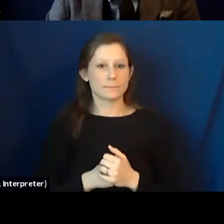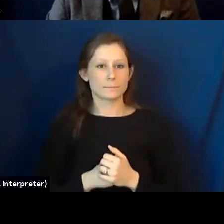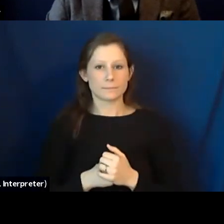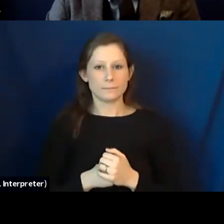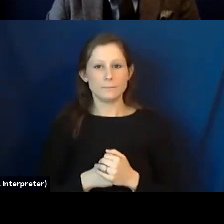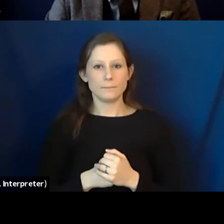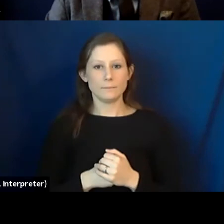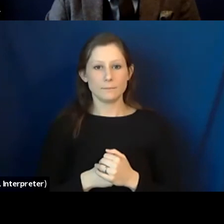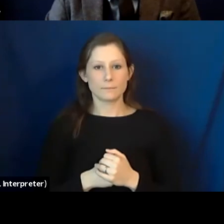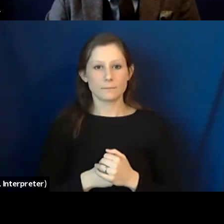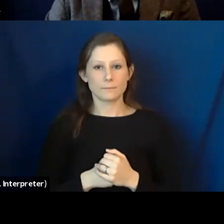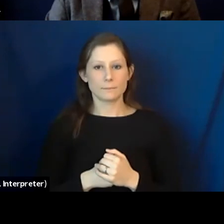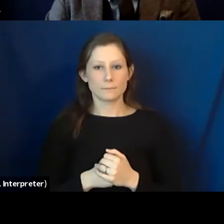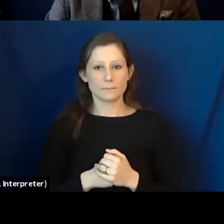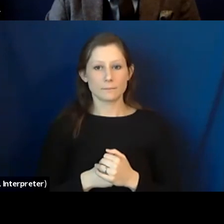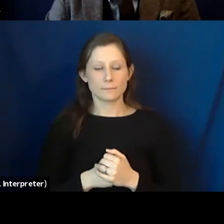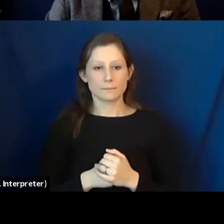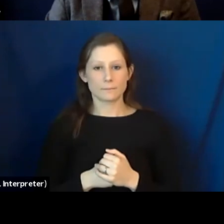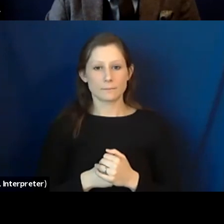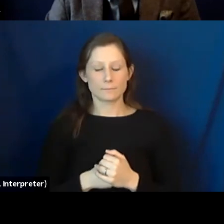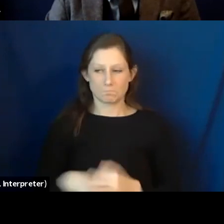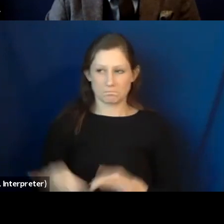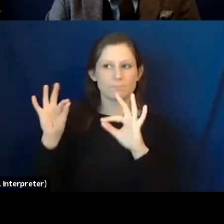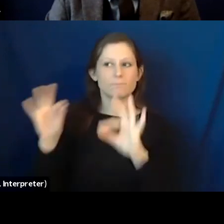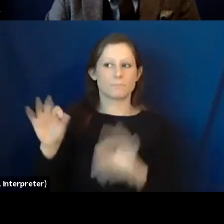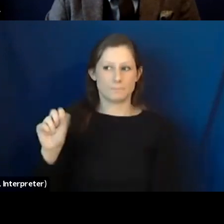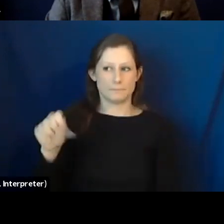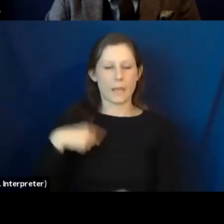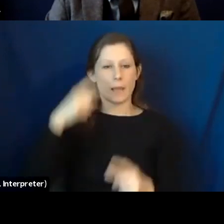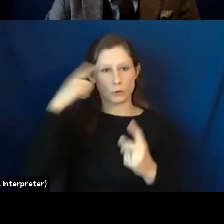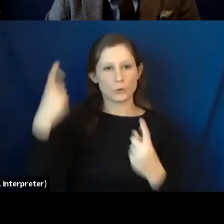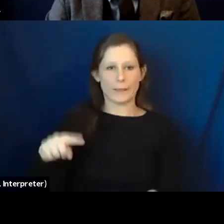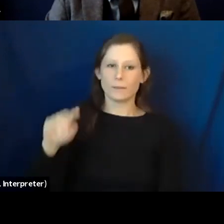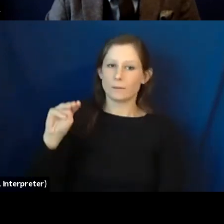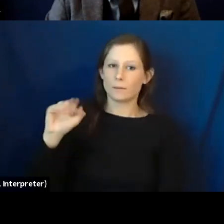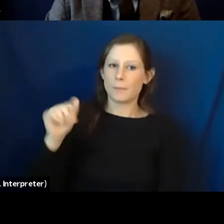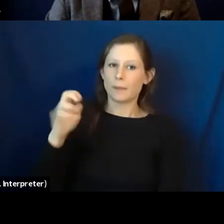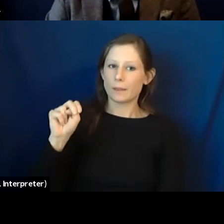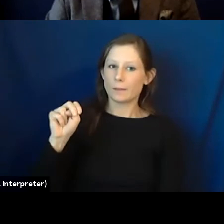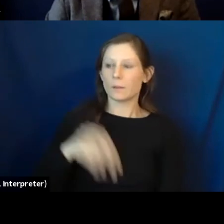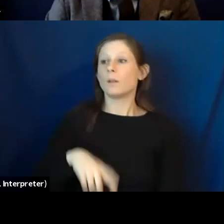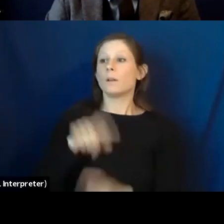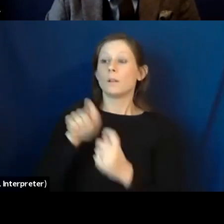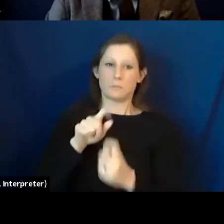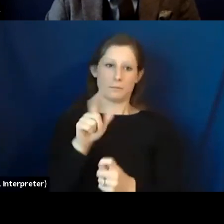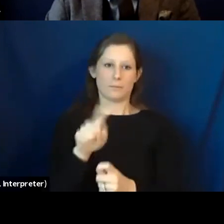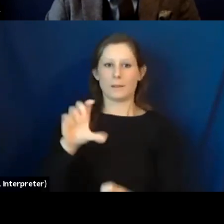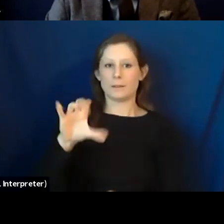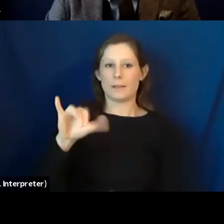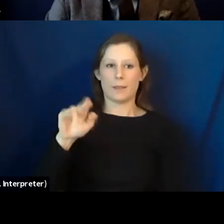yeah agreed i haven't i have a question specifically for cynthia from beatriz this question is